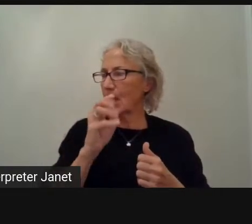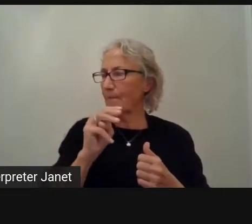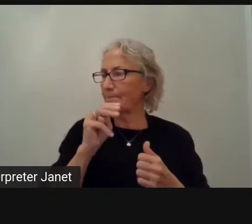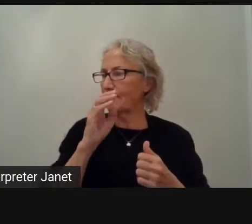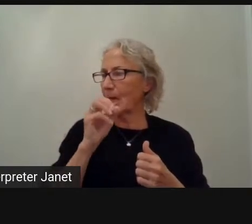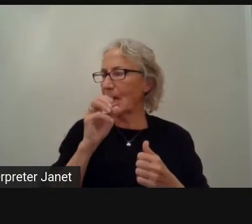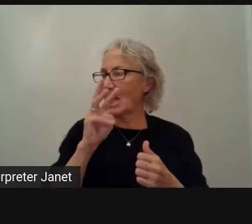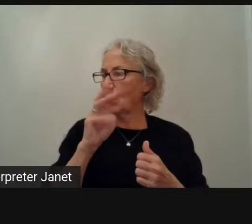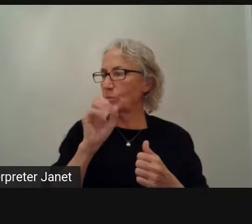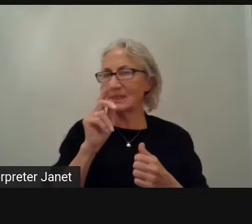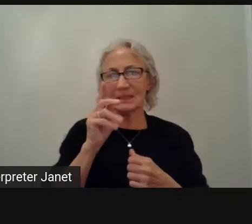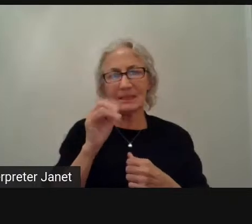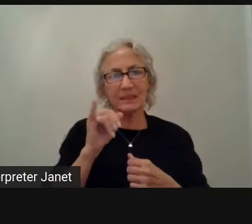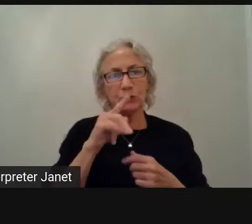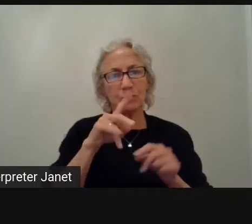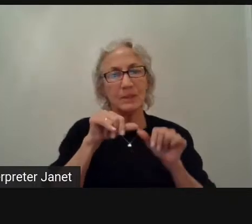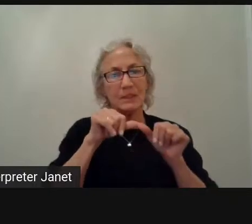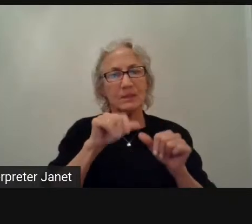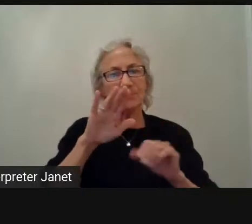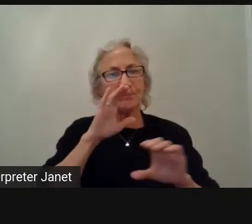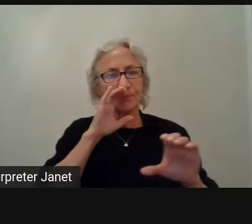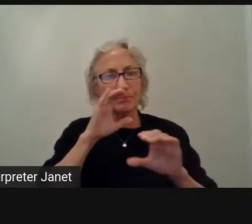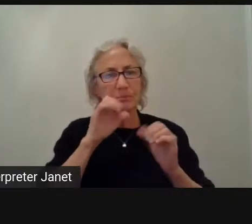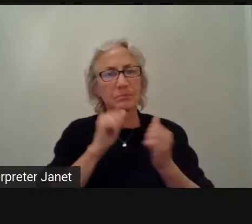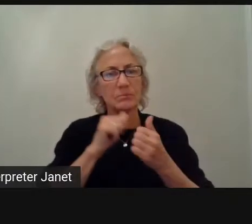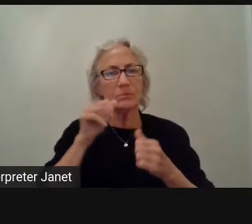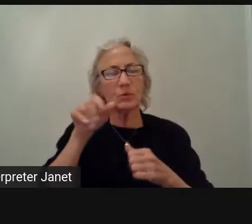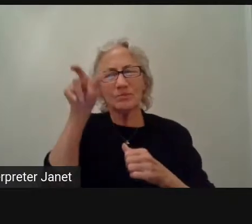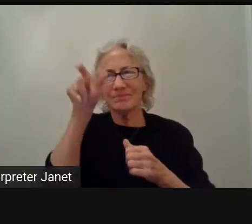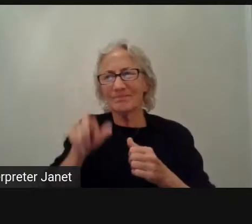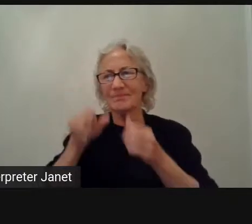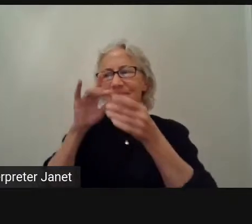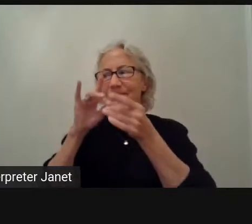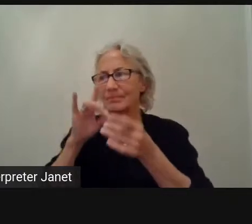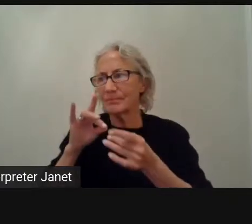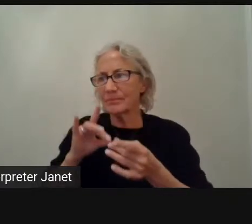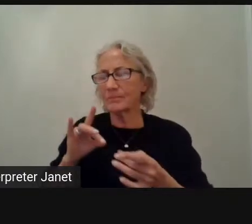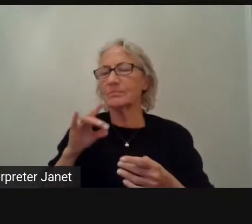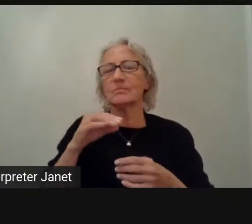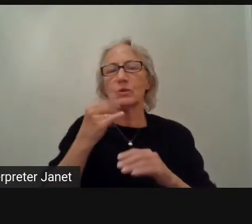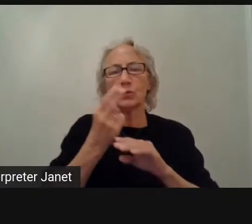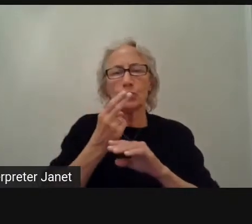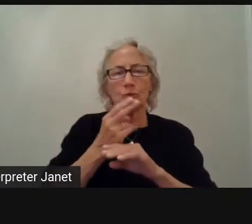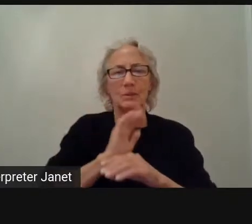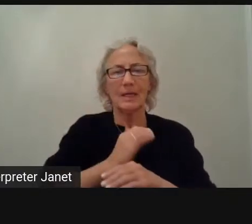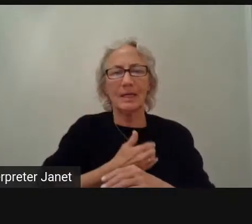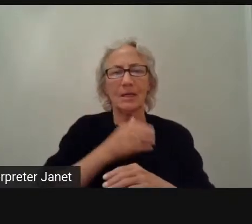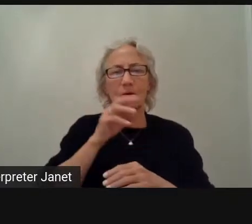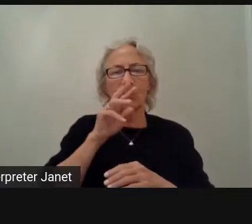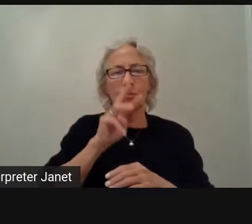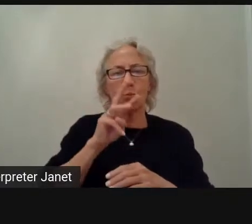Thank you for attending the session with Maciek. You can